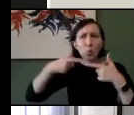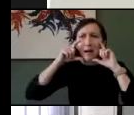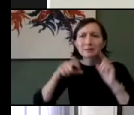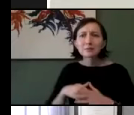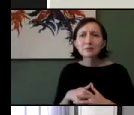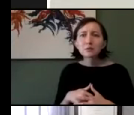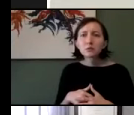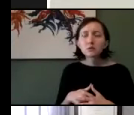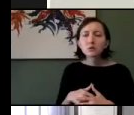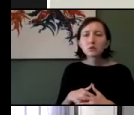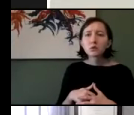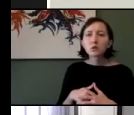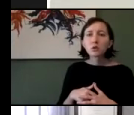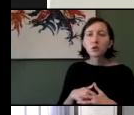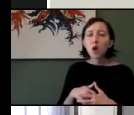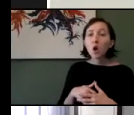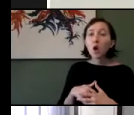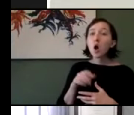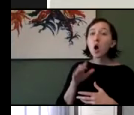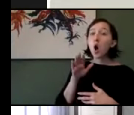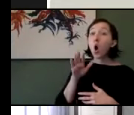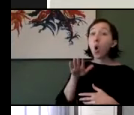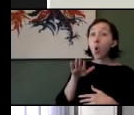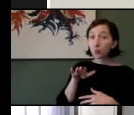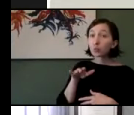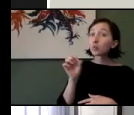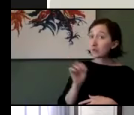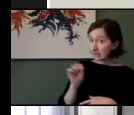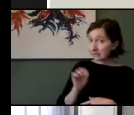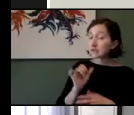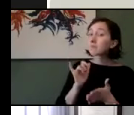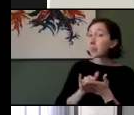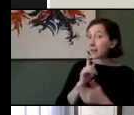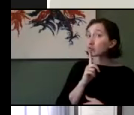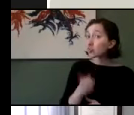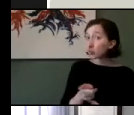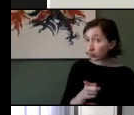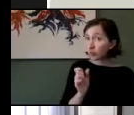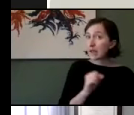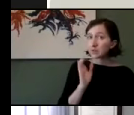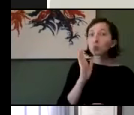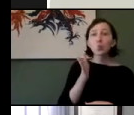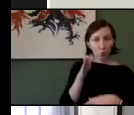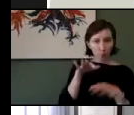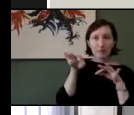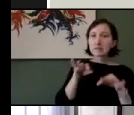Carolyn Philips: That is true. We'll be getting into that.